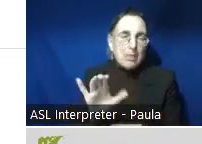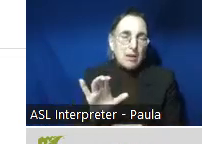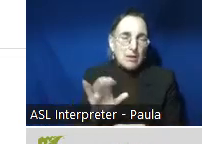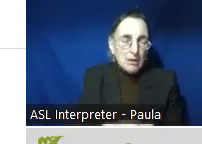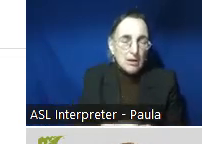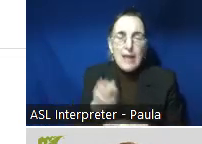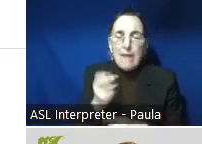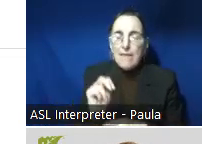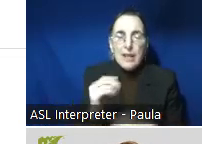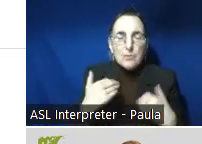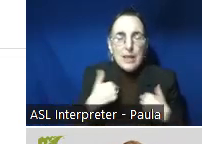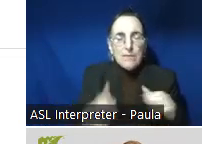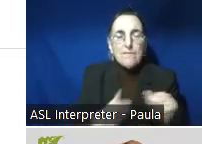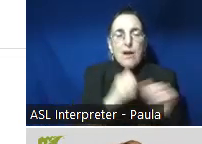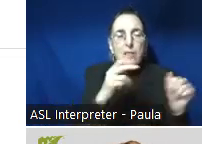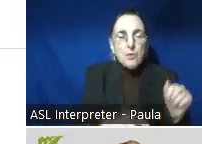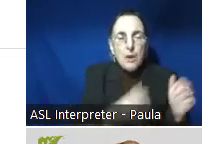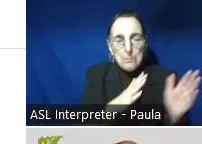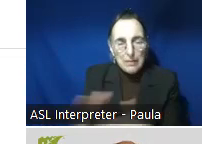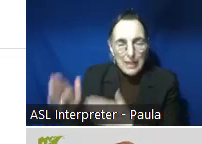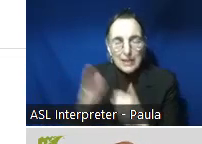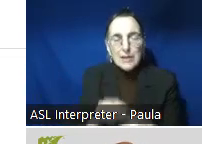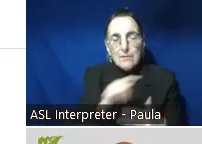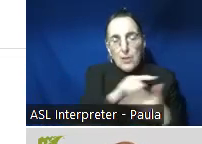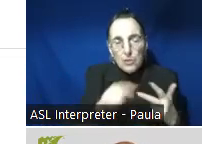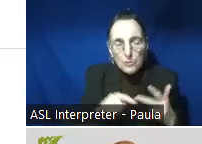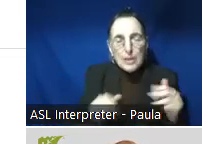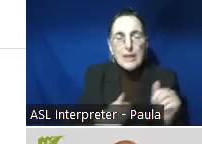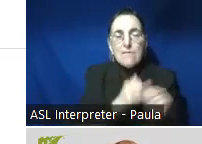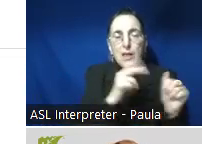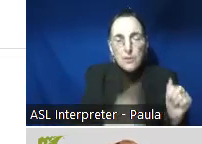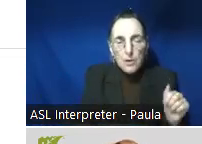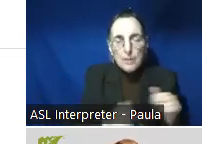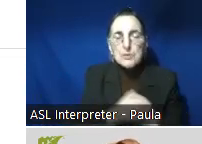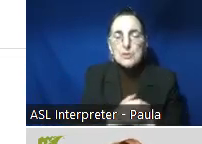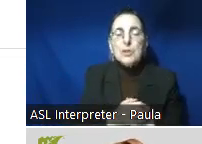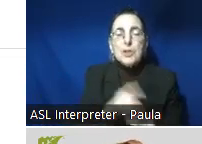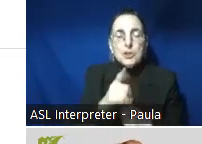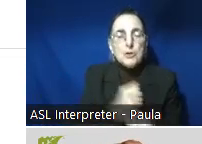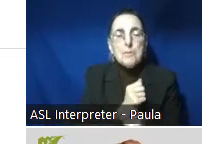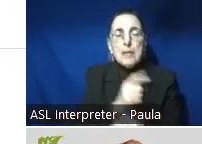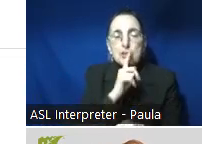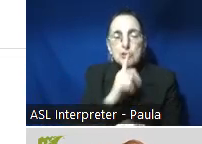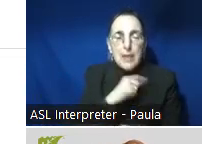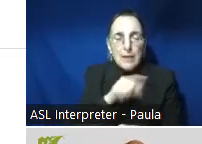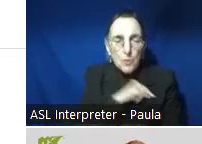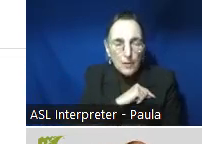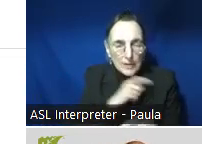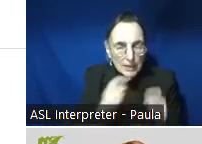a follow-up plan of three follow-ups to build up the quality control, satisfaction surveys,